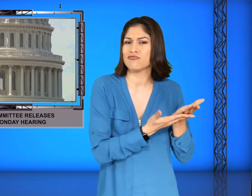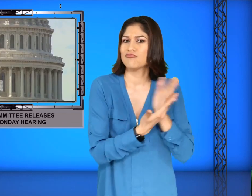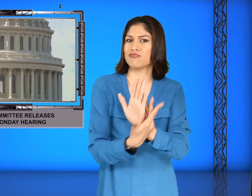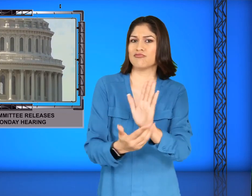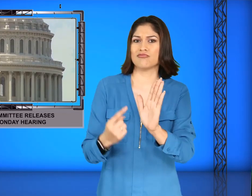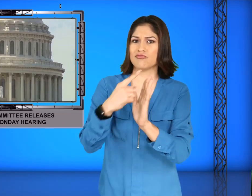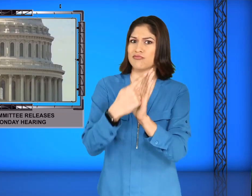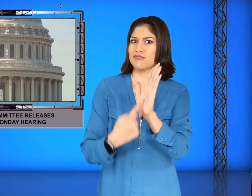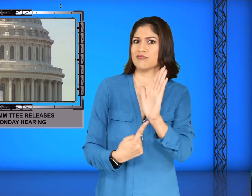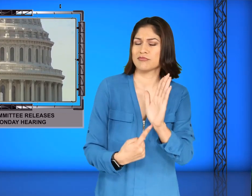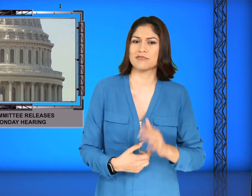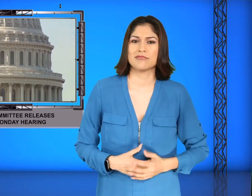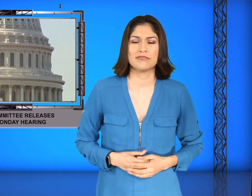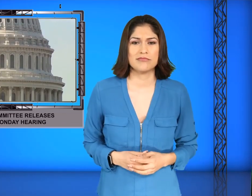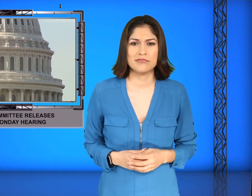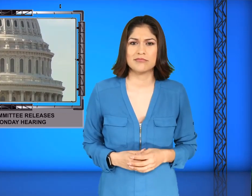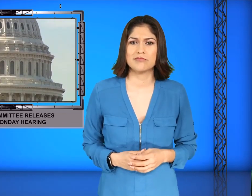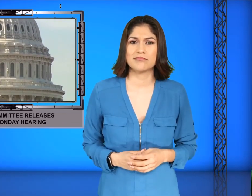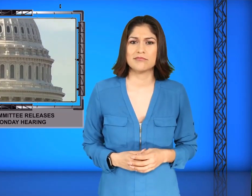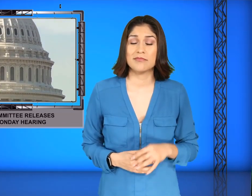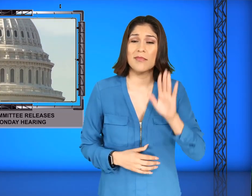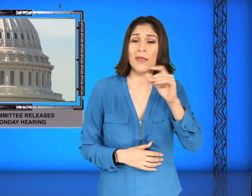will present their evidence.